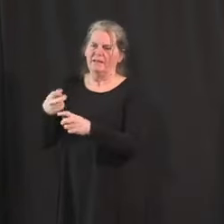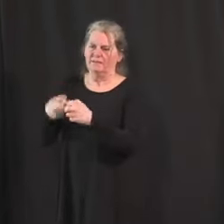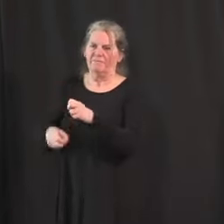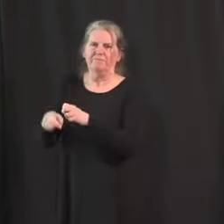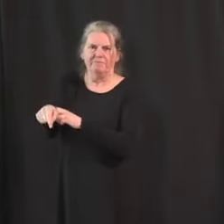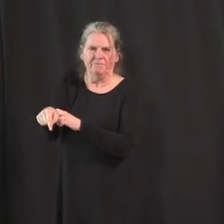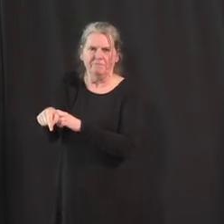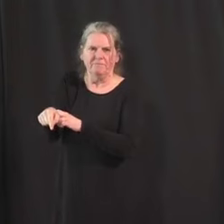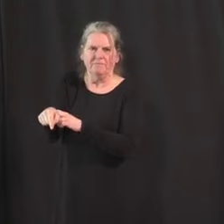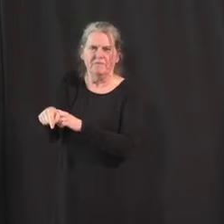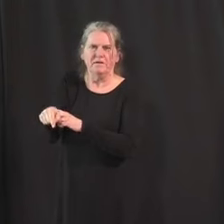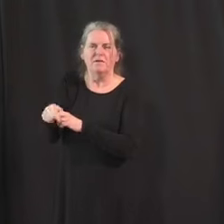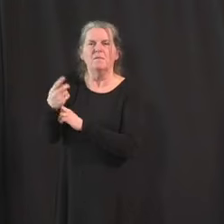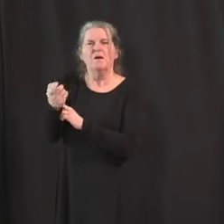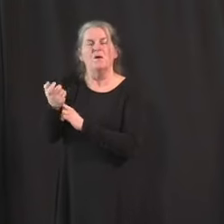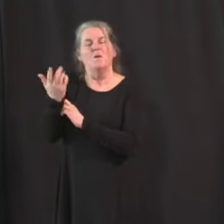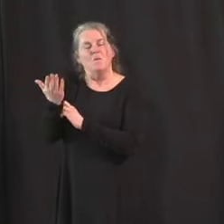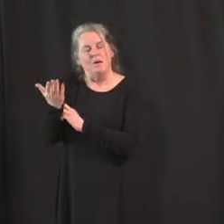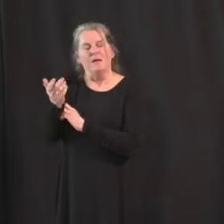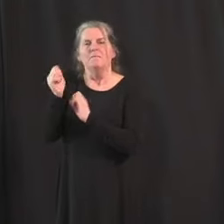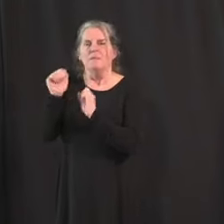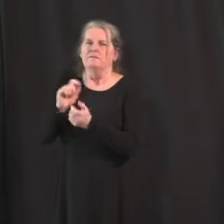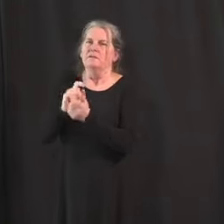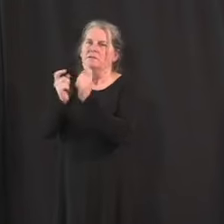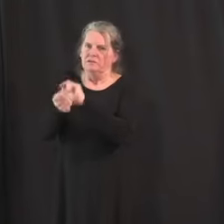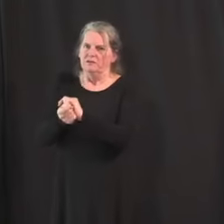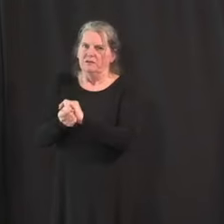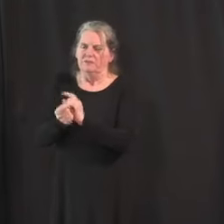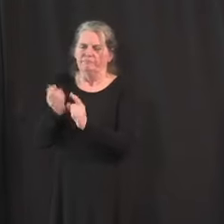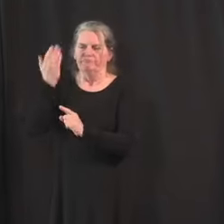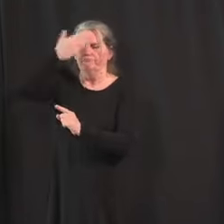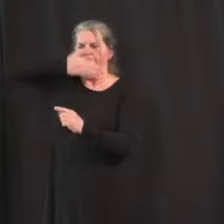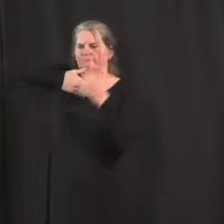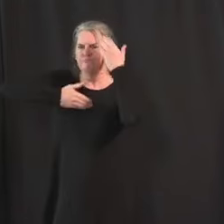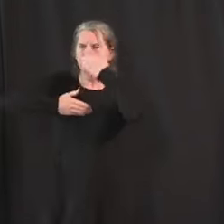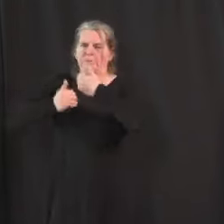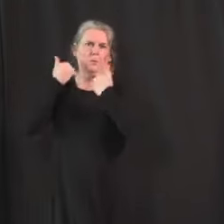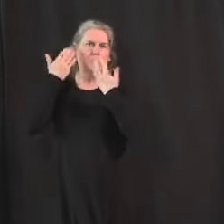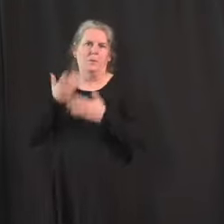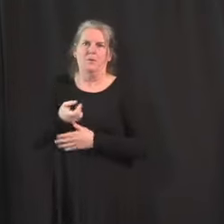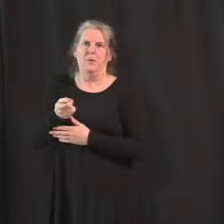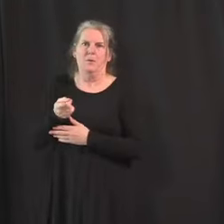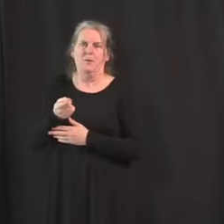ONE DAY TO ANOTHER IS THE UNNOTICED PERSON WITH COVID WHO MIGHT SPREAD INFECTION CAUSING